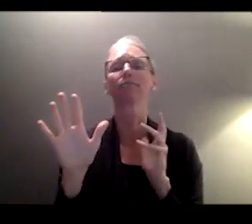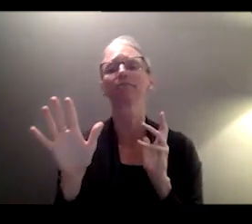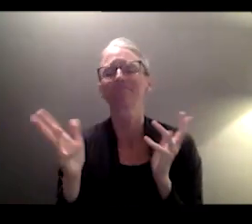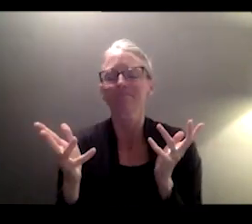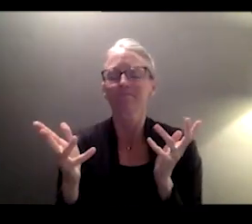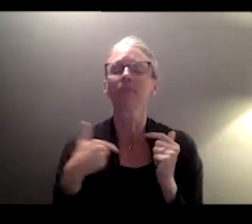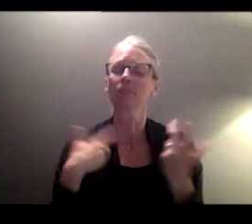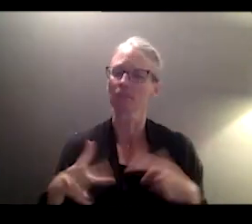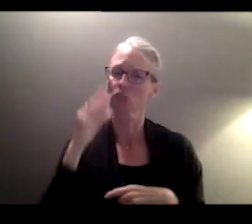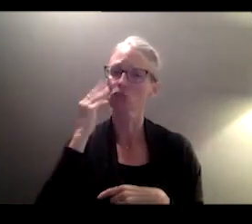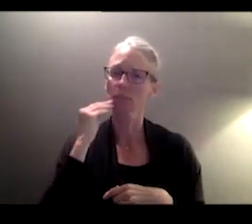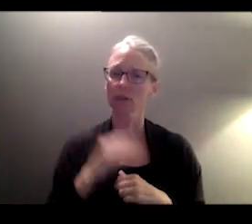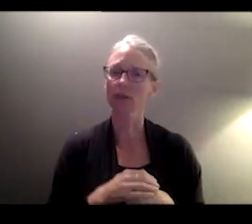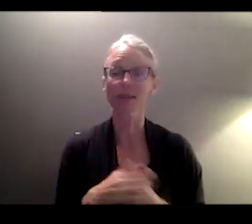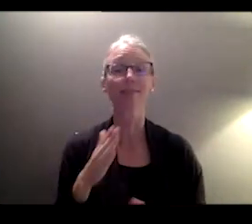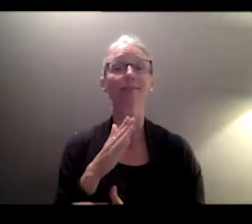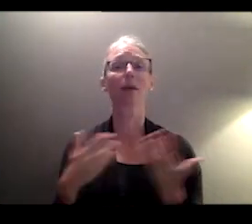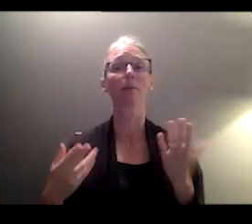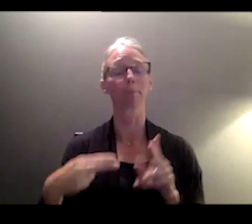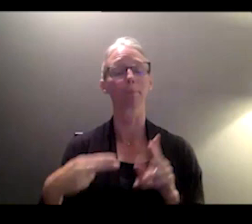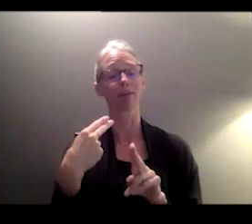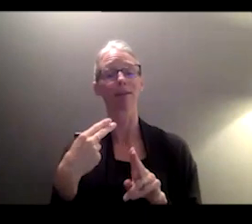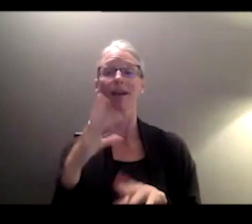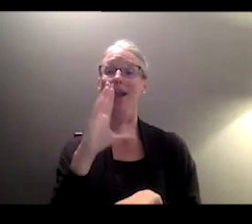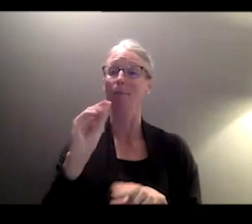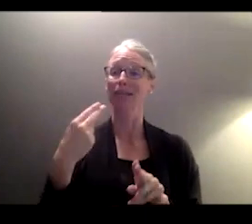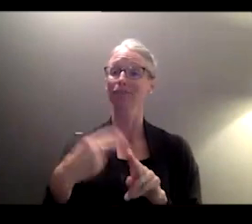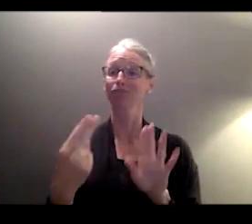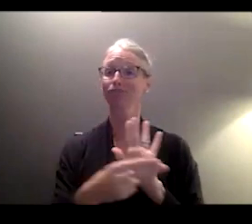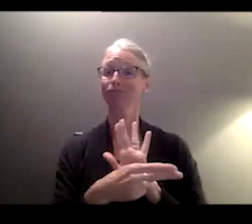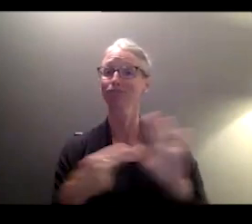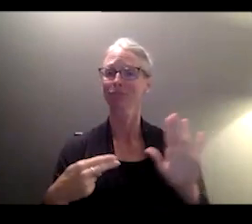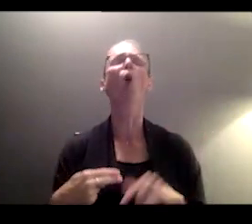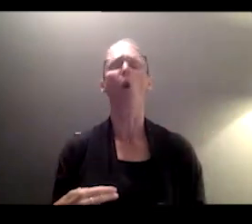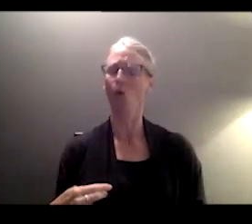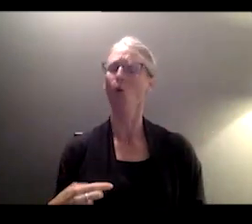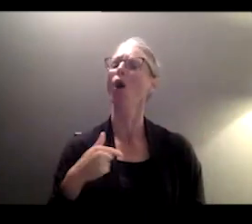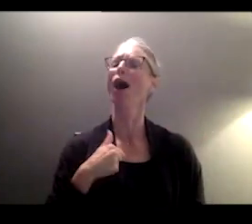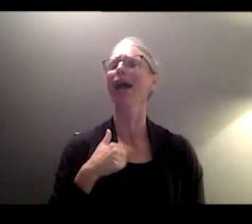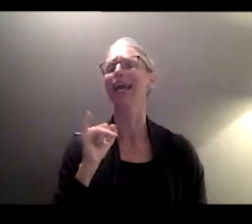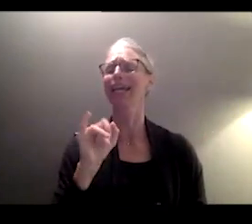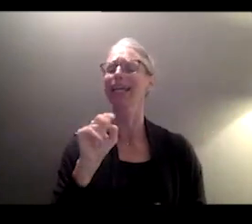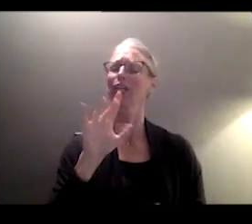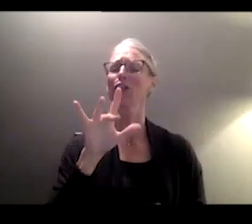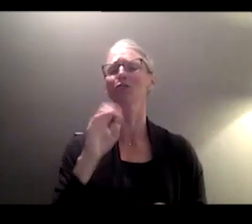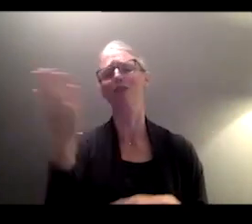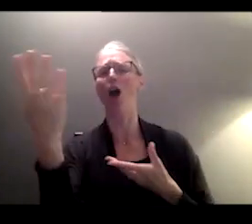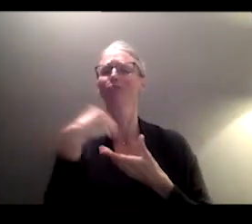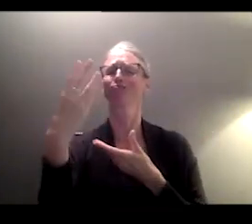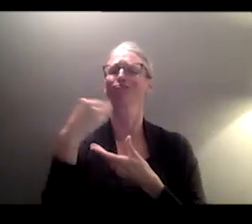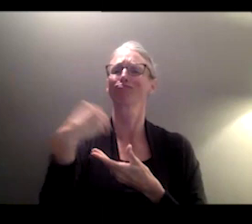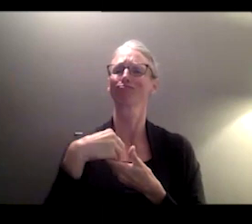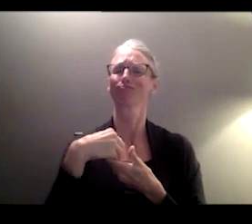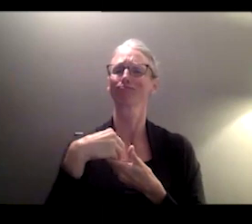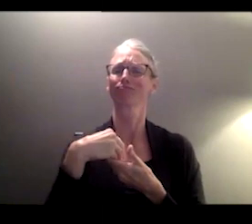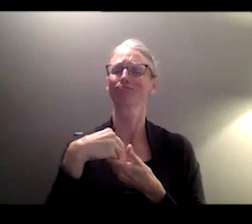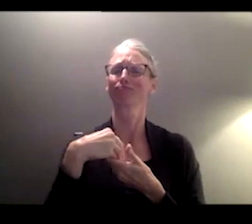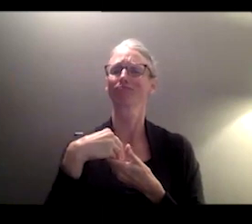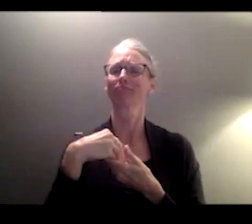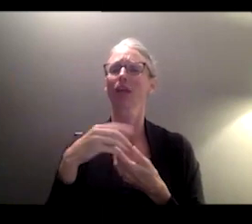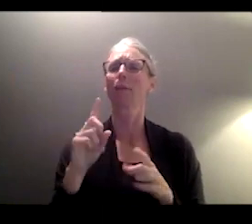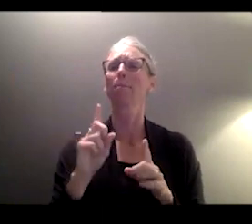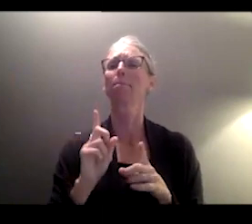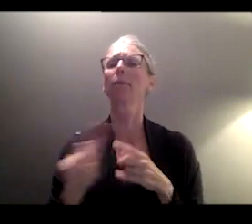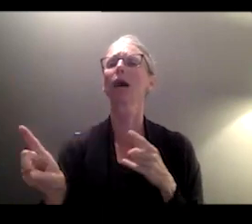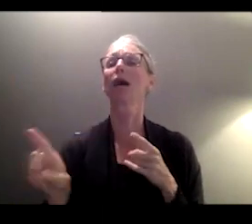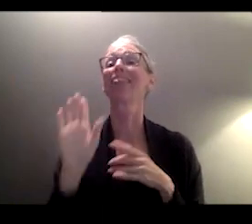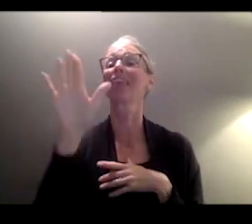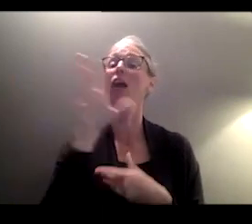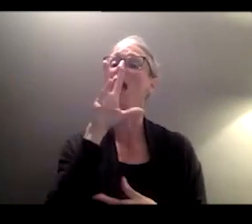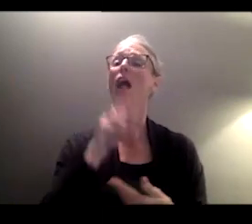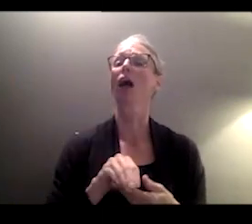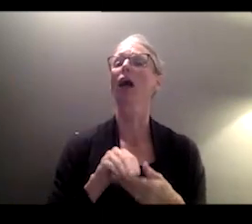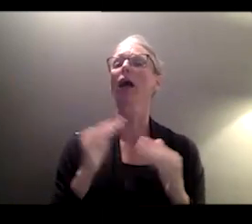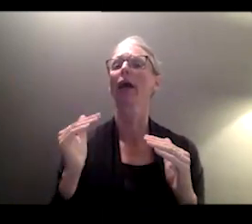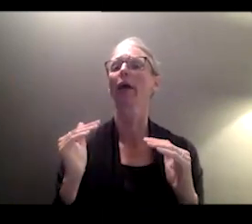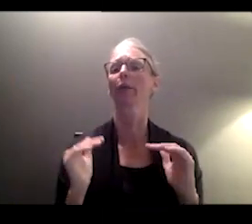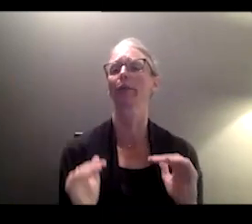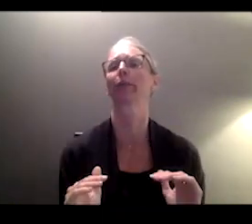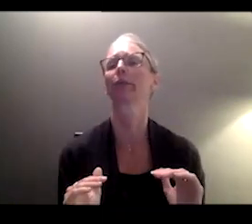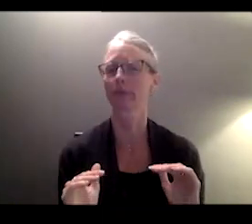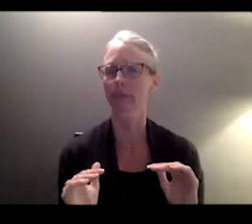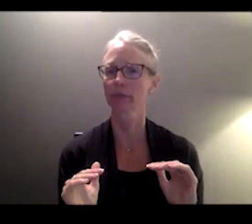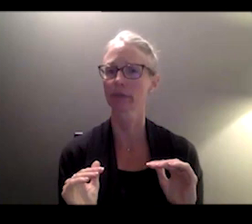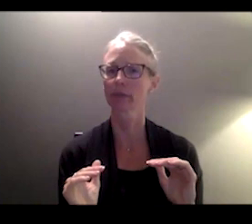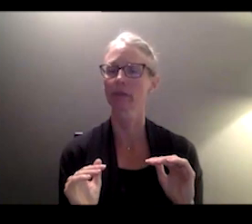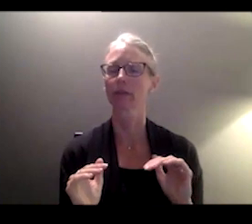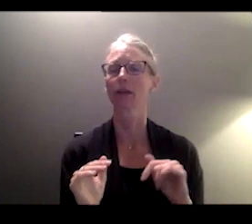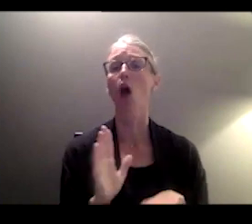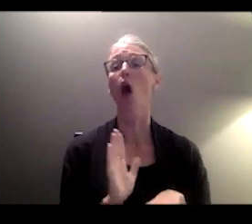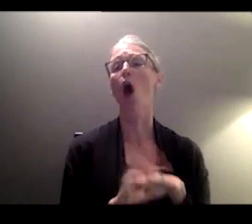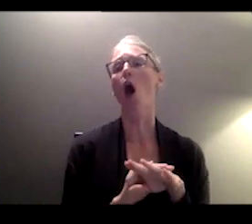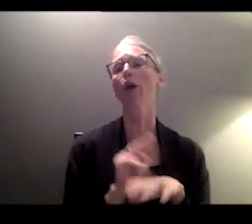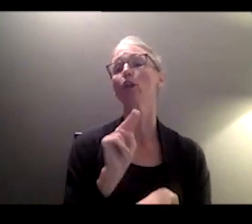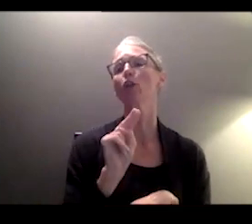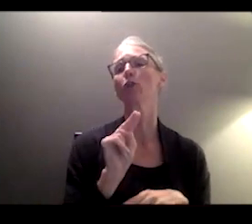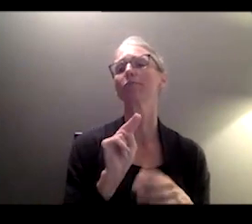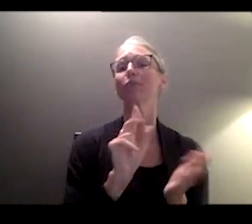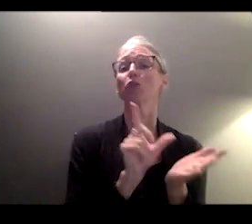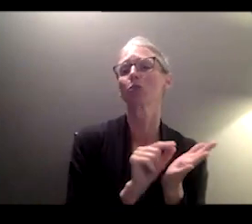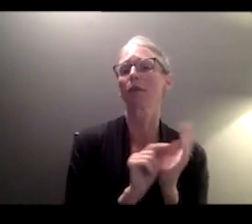And then, Usually end up on the back end, you know, such as being on a article or being on a blog instead of being there on the Instagram where people can see, you know, people with disabilities.